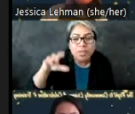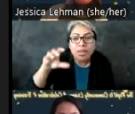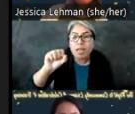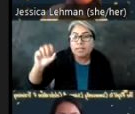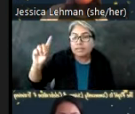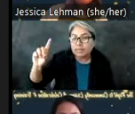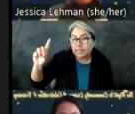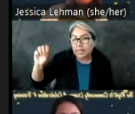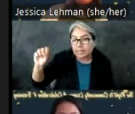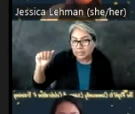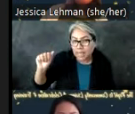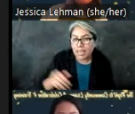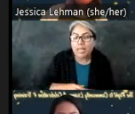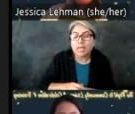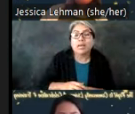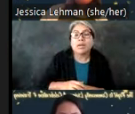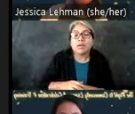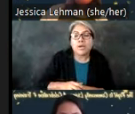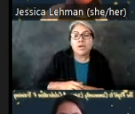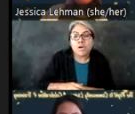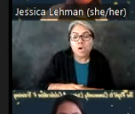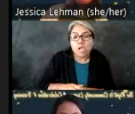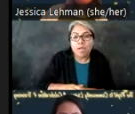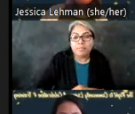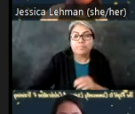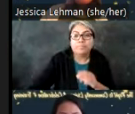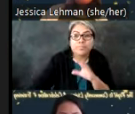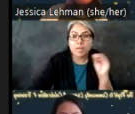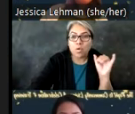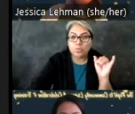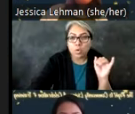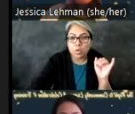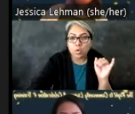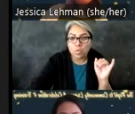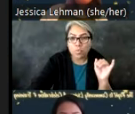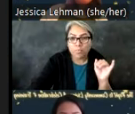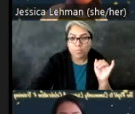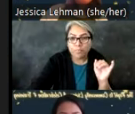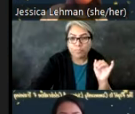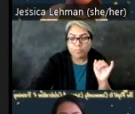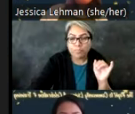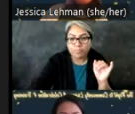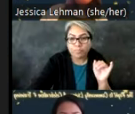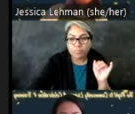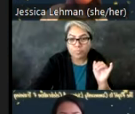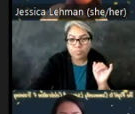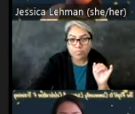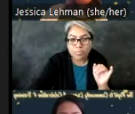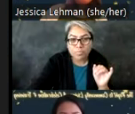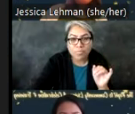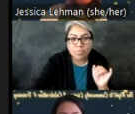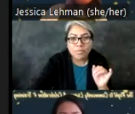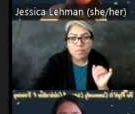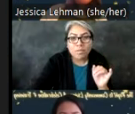programmable Cal. The movement to end privatization